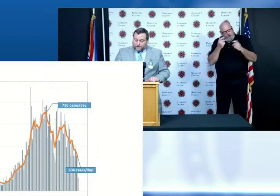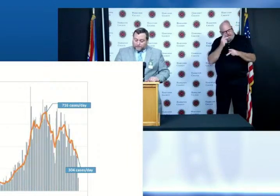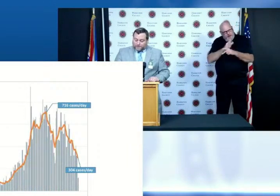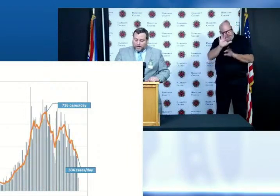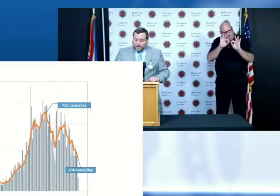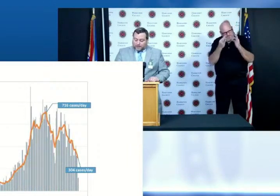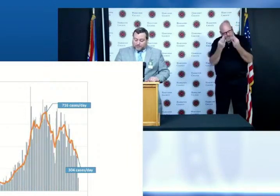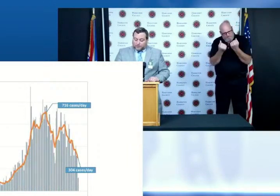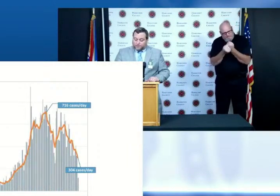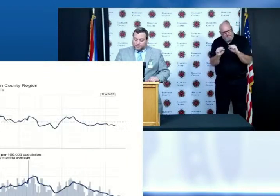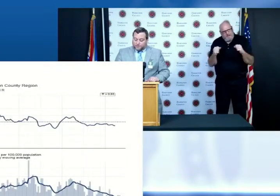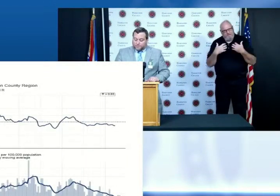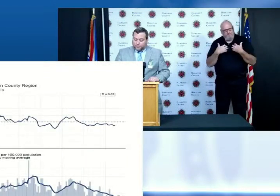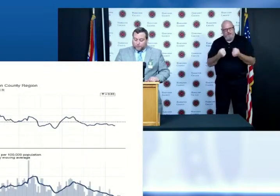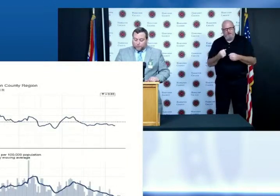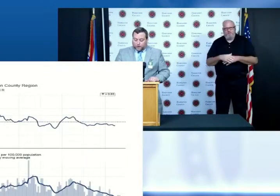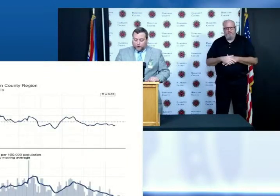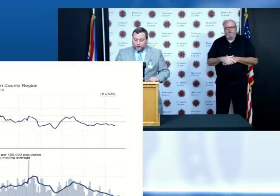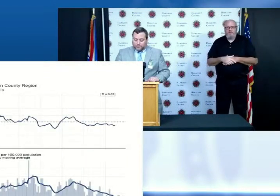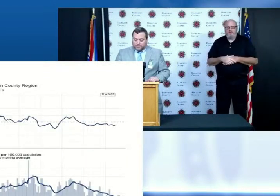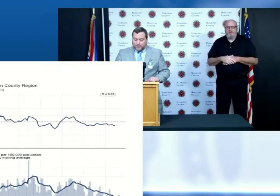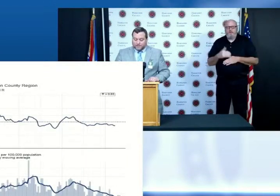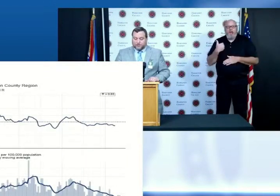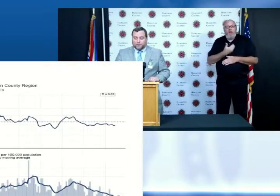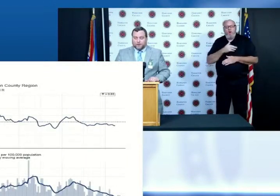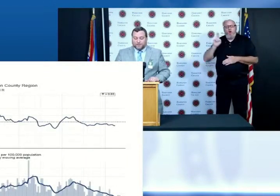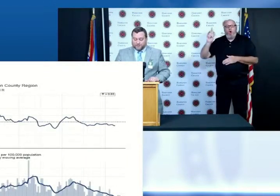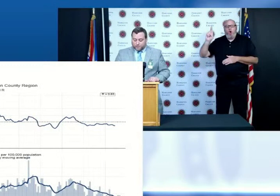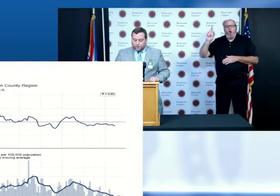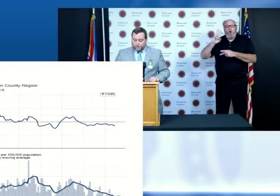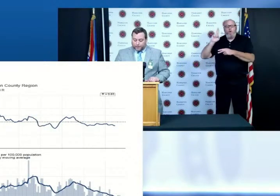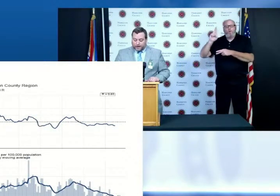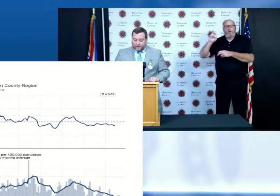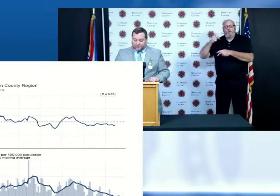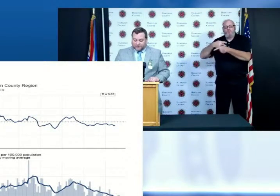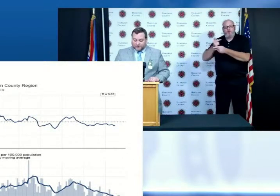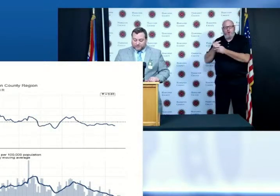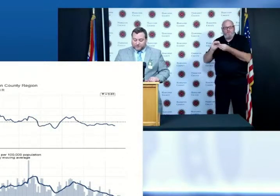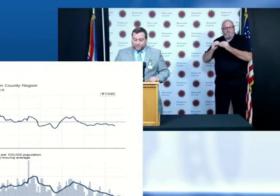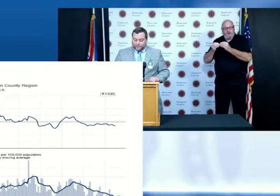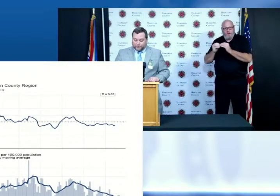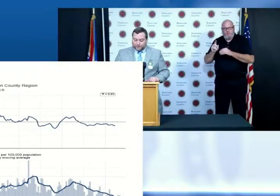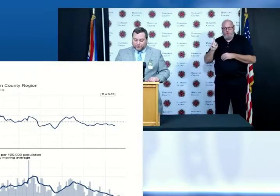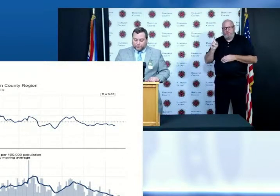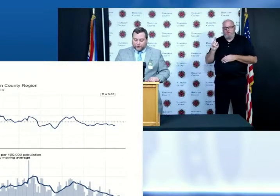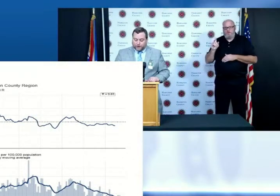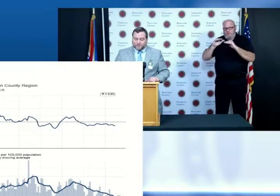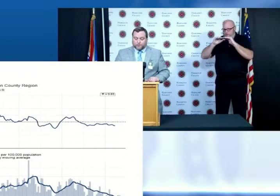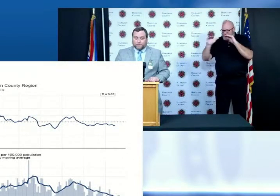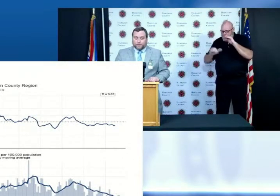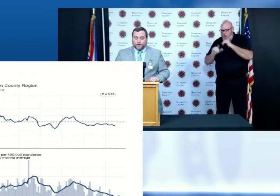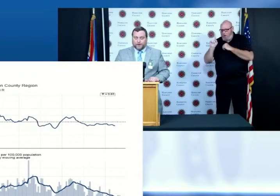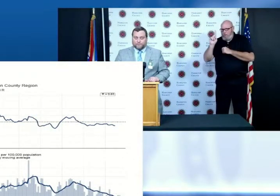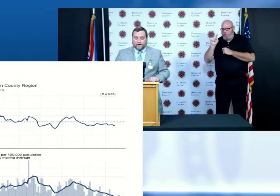number today continues to be below 1. today's number is 0.86 and for the region we are at 0.85